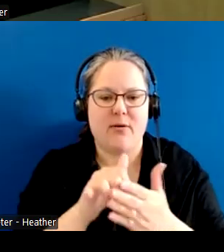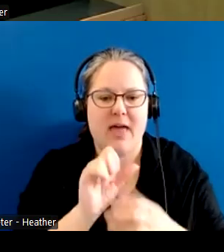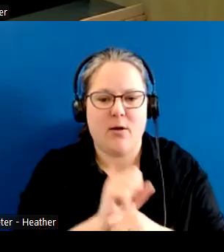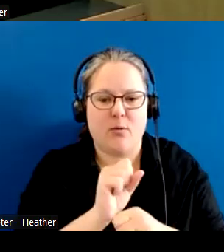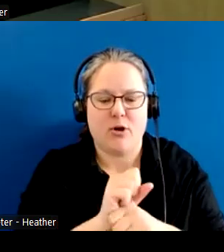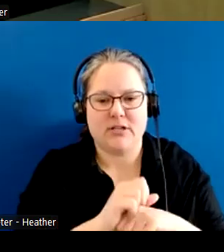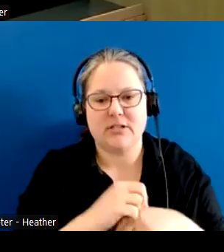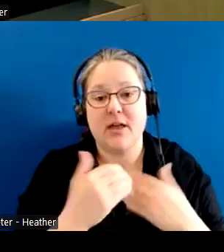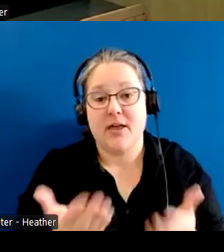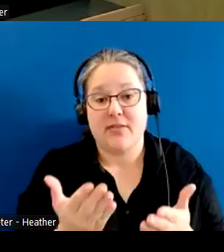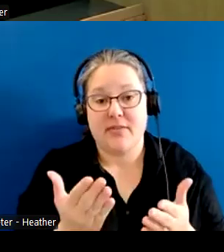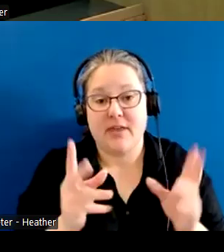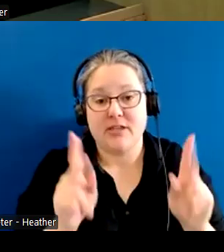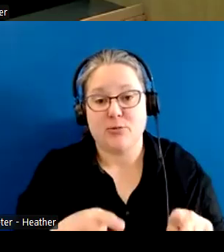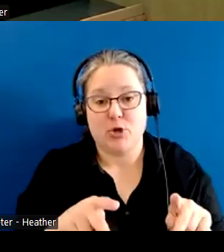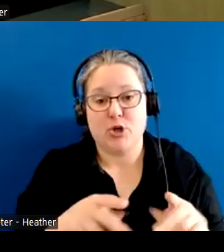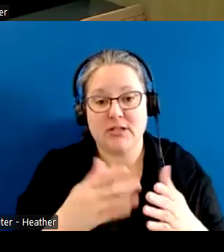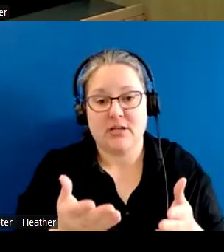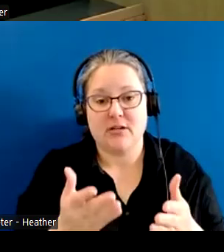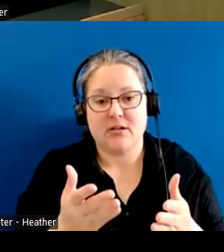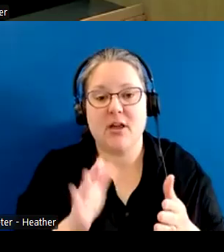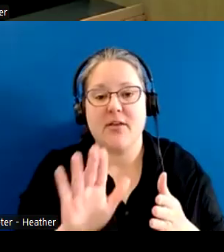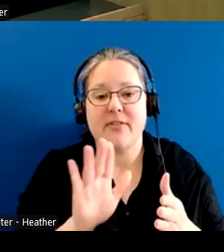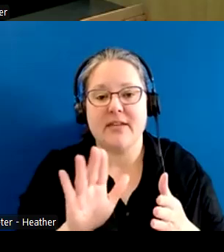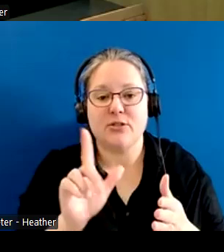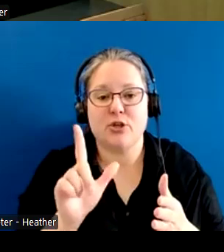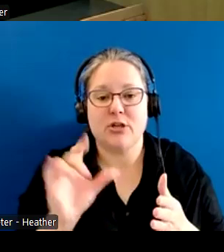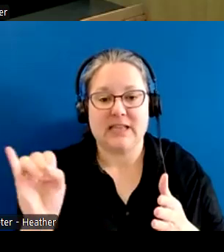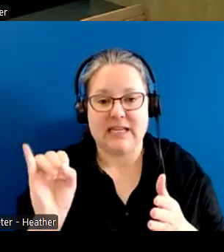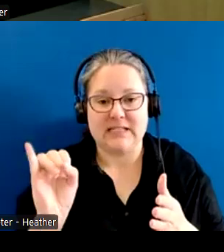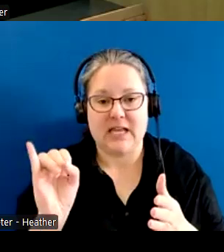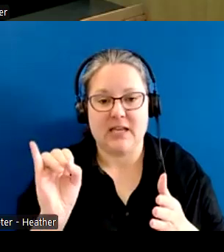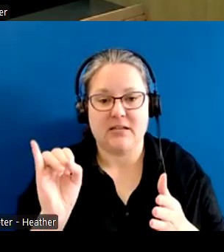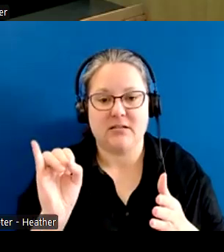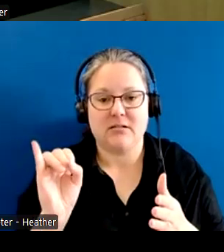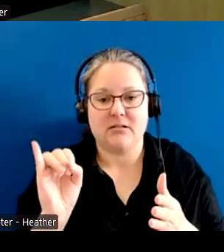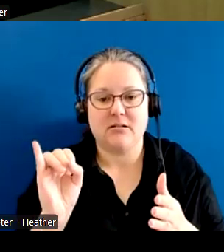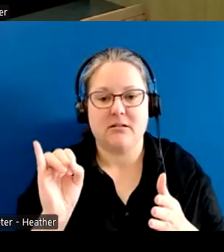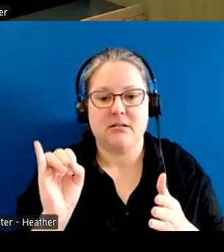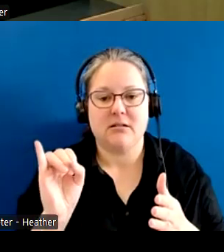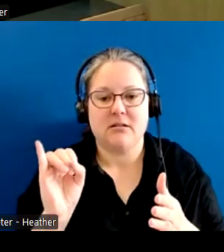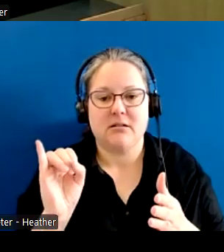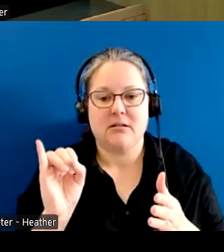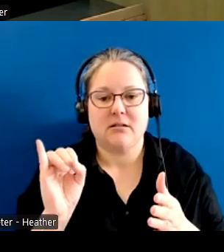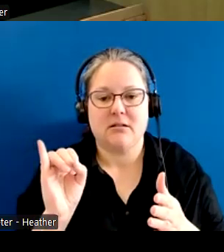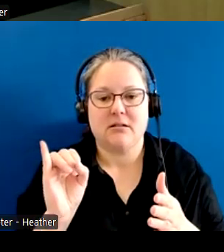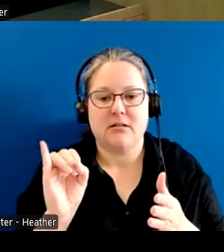So, this person is Tyranny Richwood. This is her LinkedIn um, link. Uh, and I'm going to let you